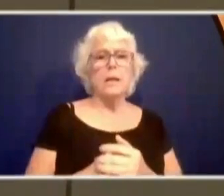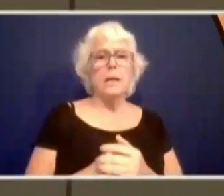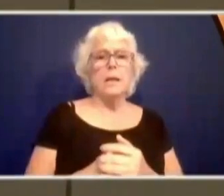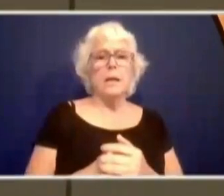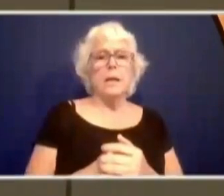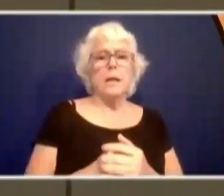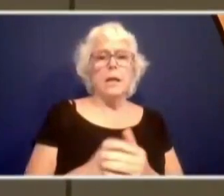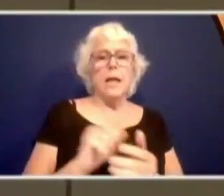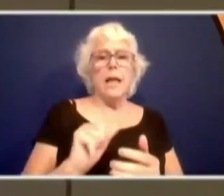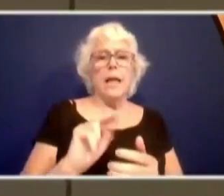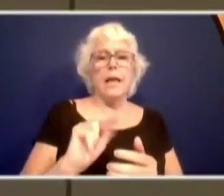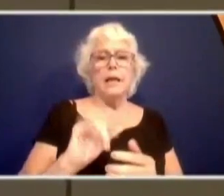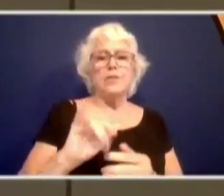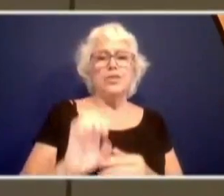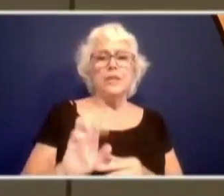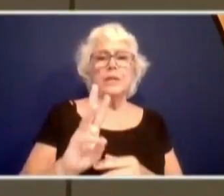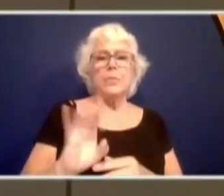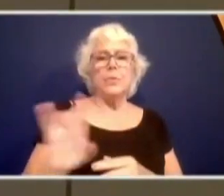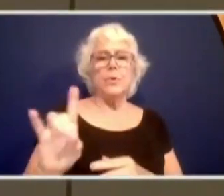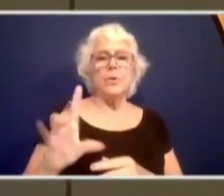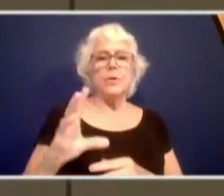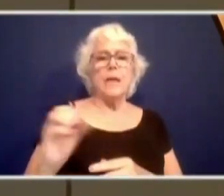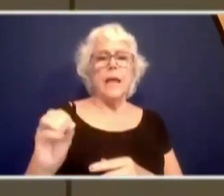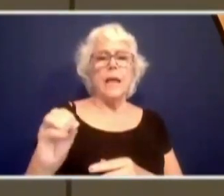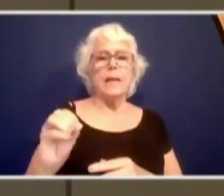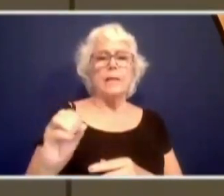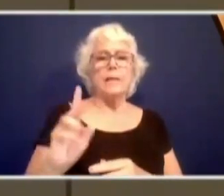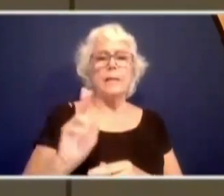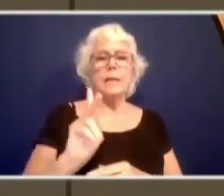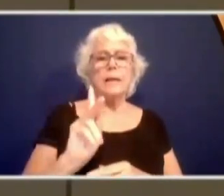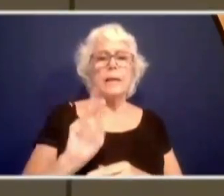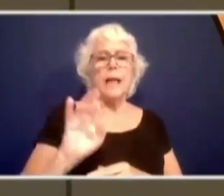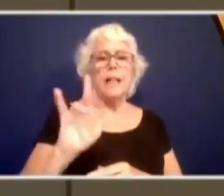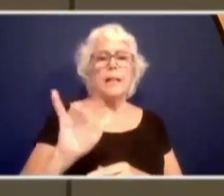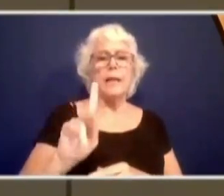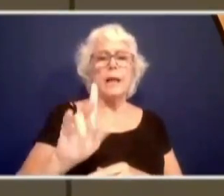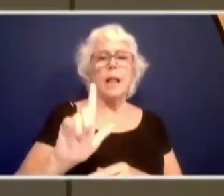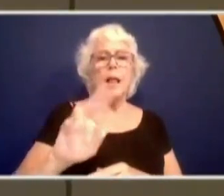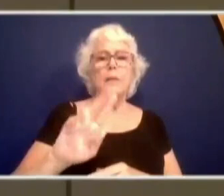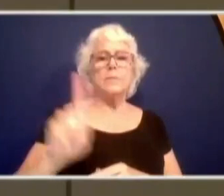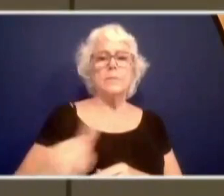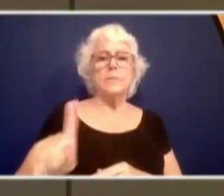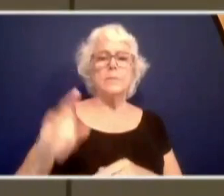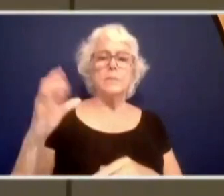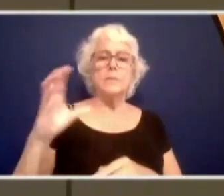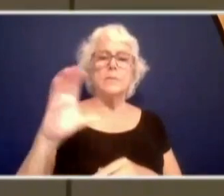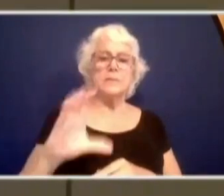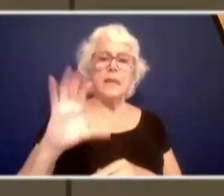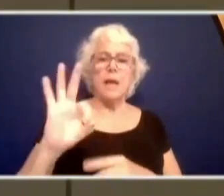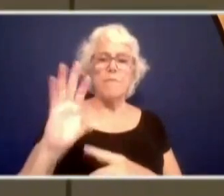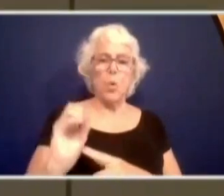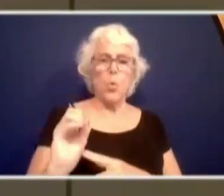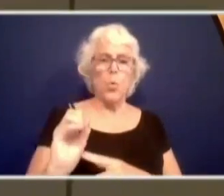and Kelly Klutz, Chief Financial Officer, to give a briefing, um, on this, um, topic.